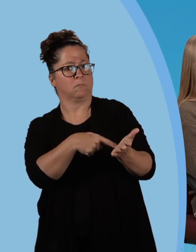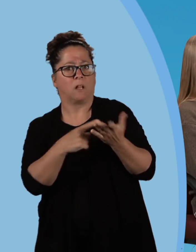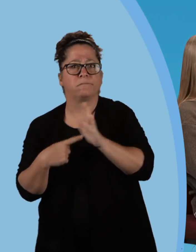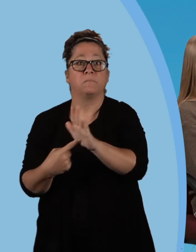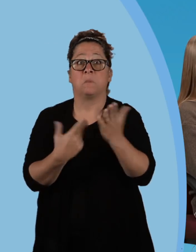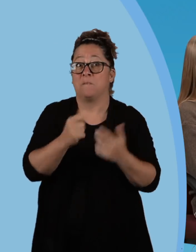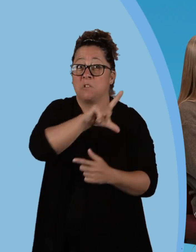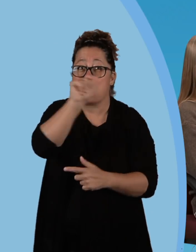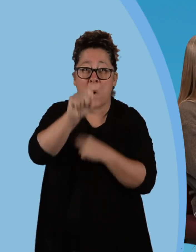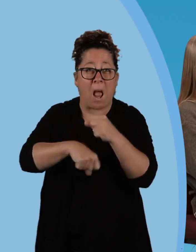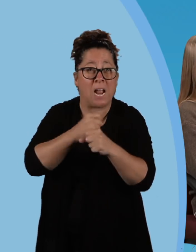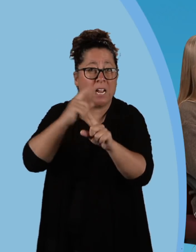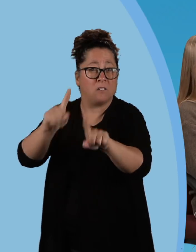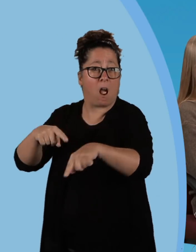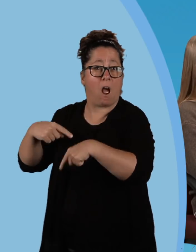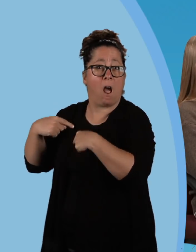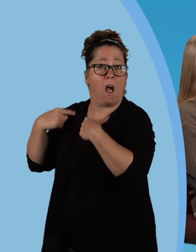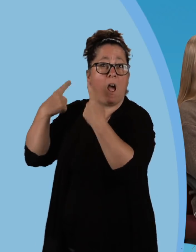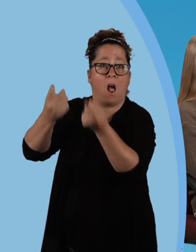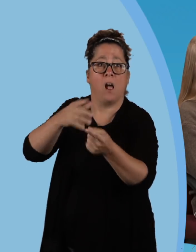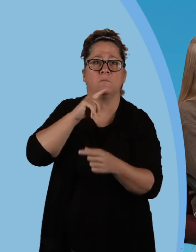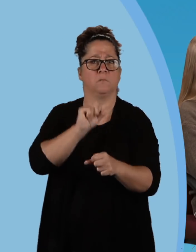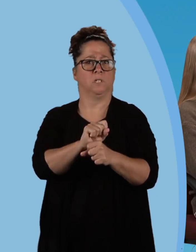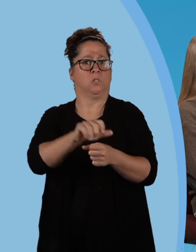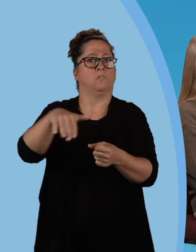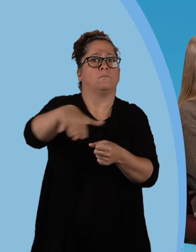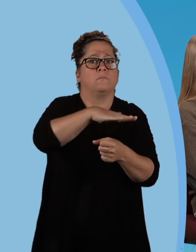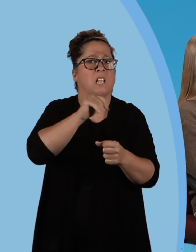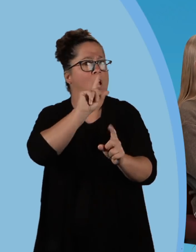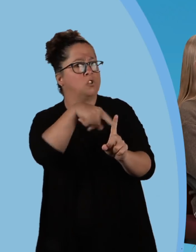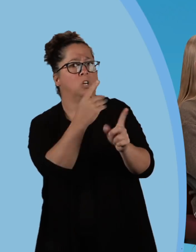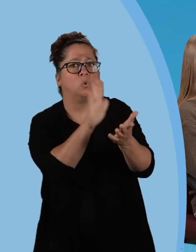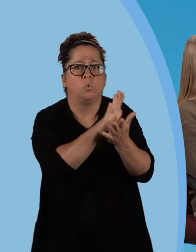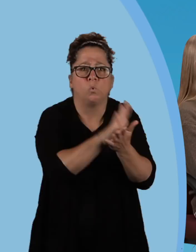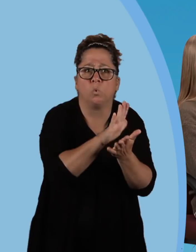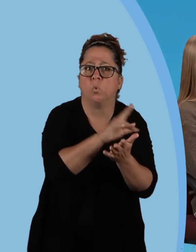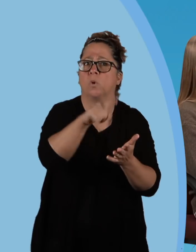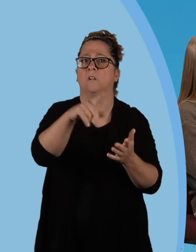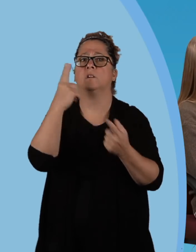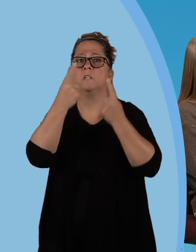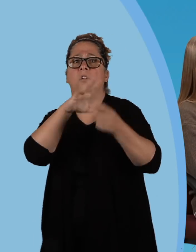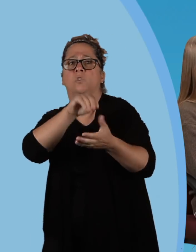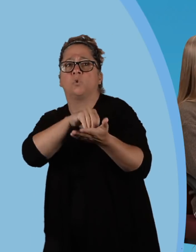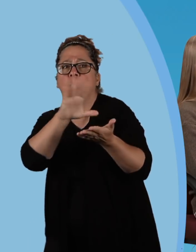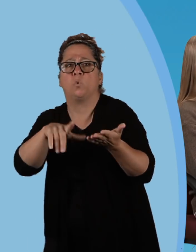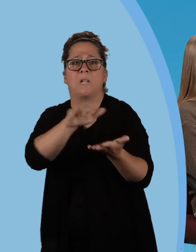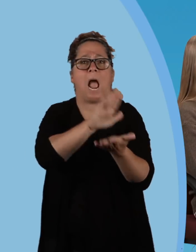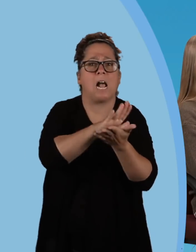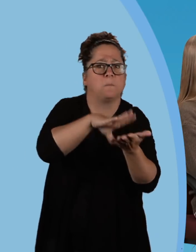to not just consider the student's academic learning, but they must consider their social, emotional,